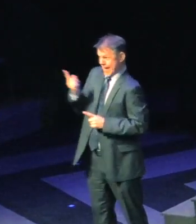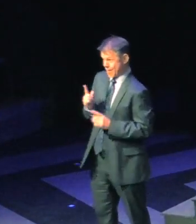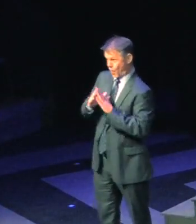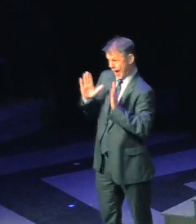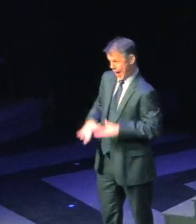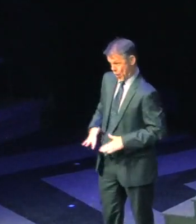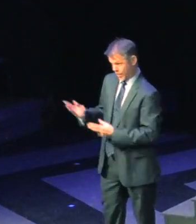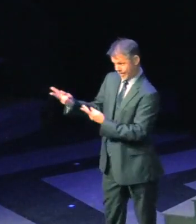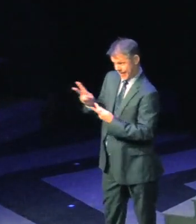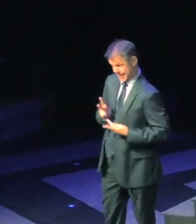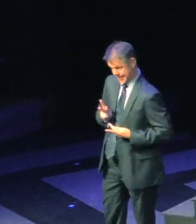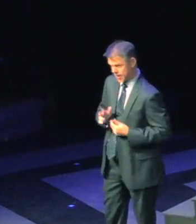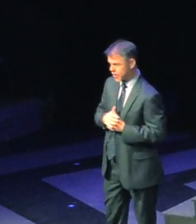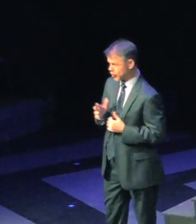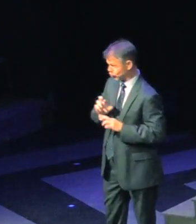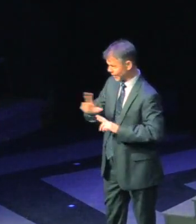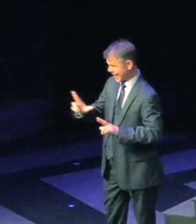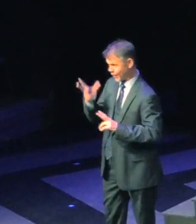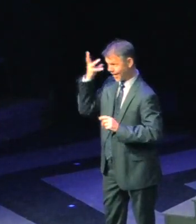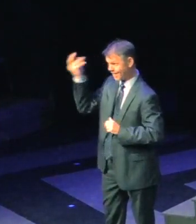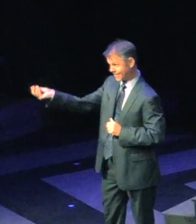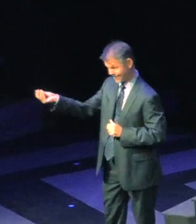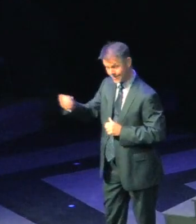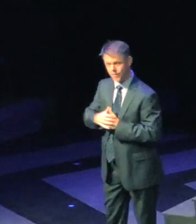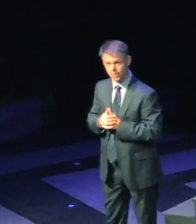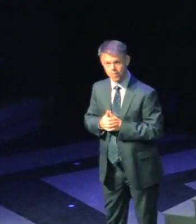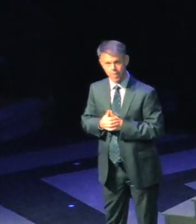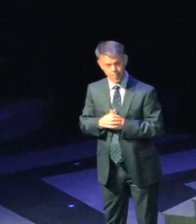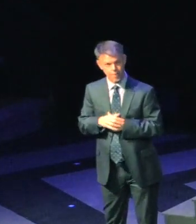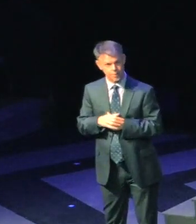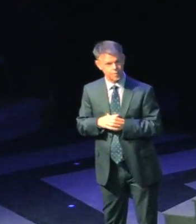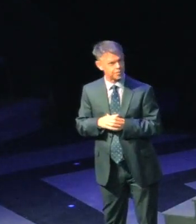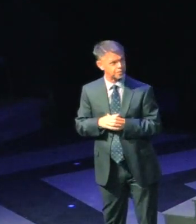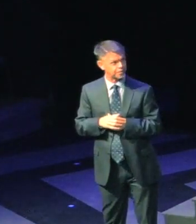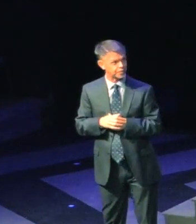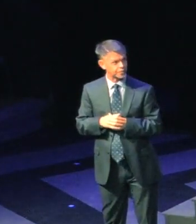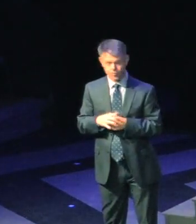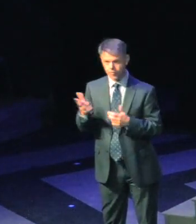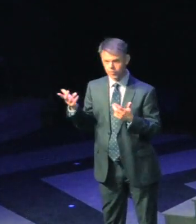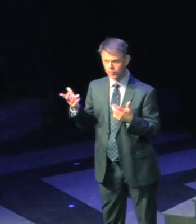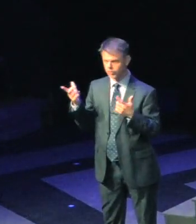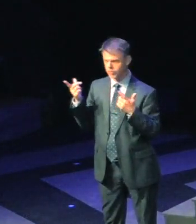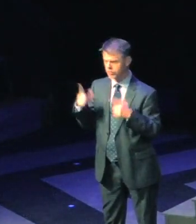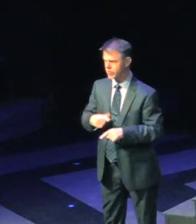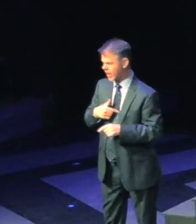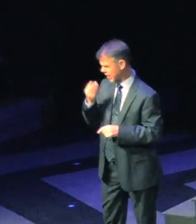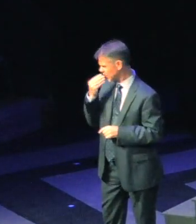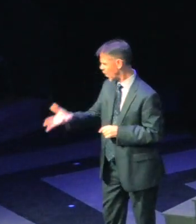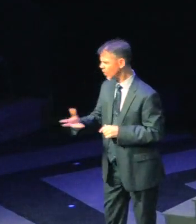ready to leave my my home um just out the blue I I told Miss Brown I was going to get up and